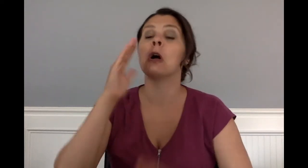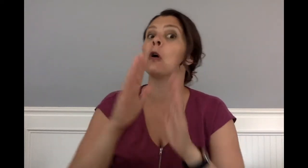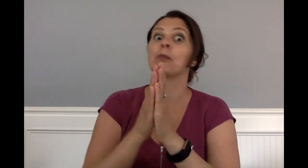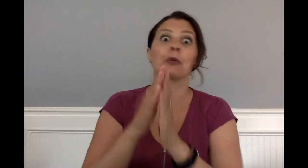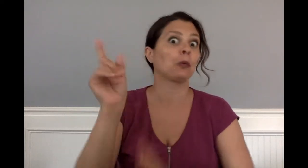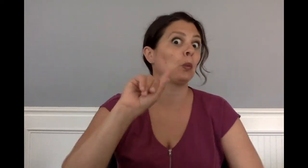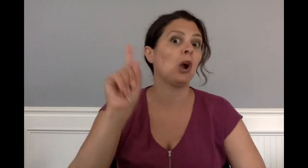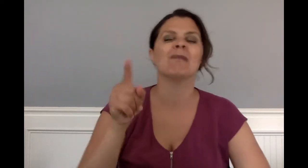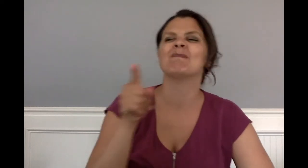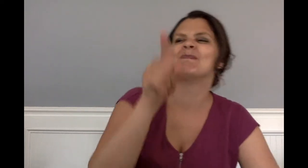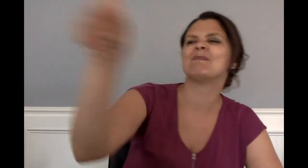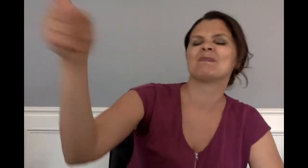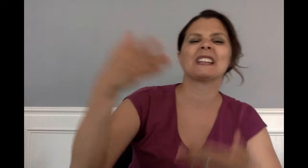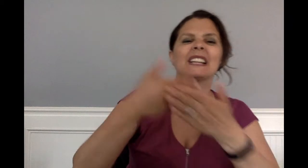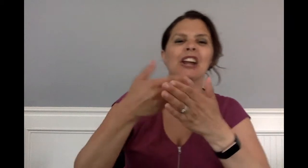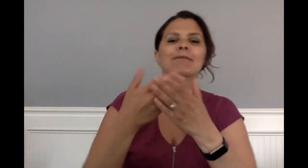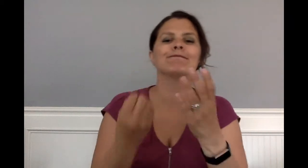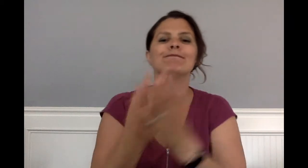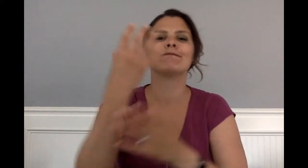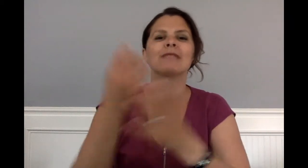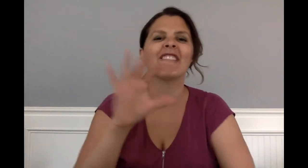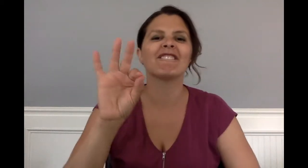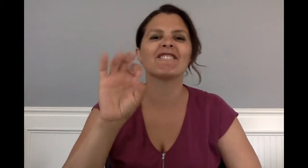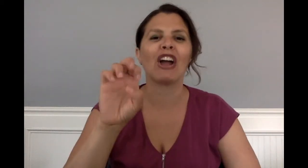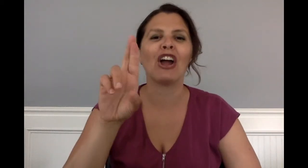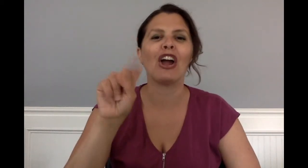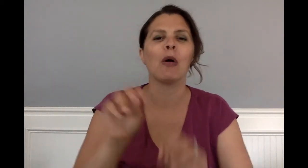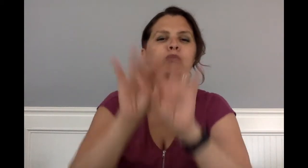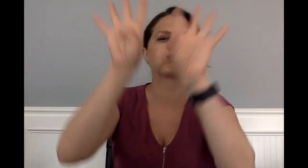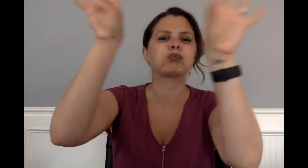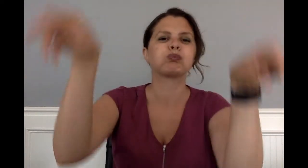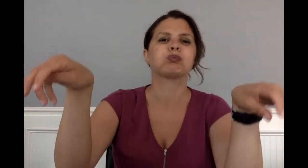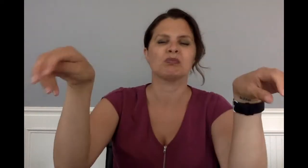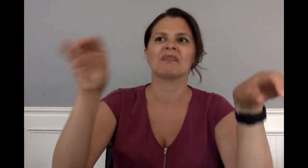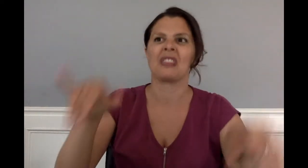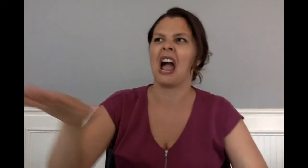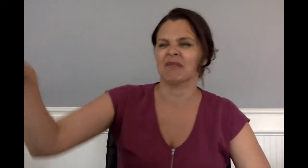Those books are kept by the potted fern.”